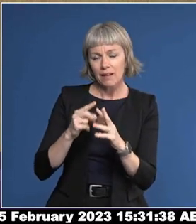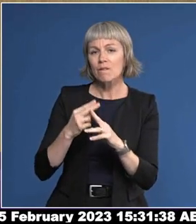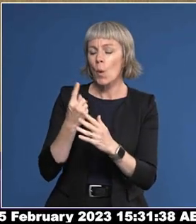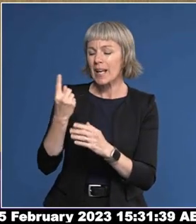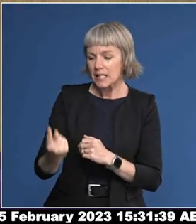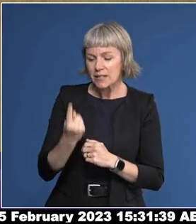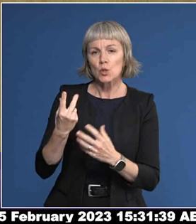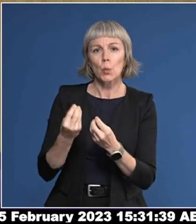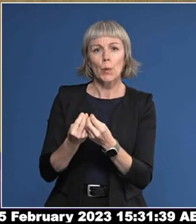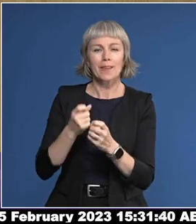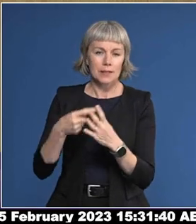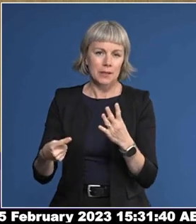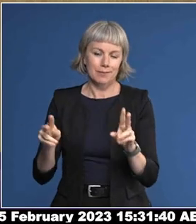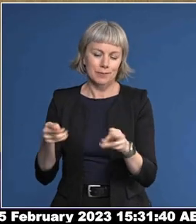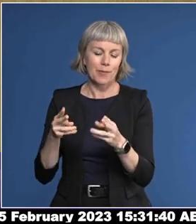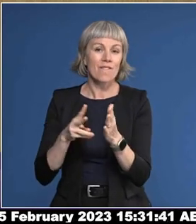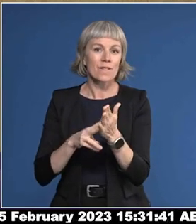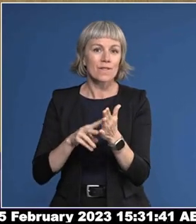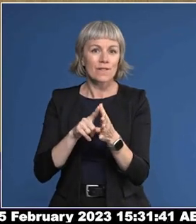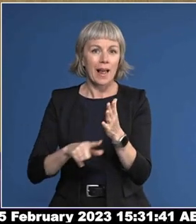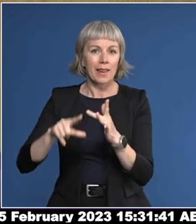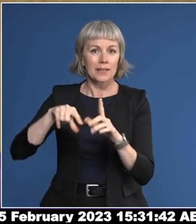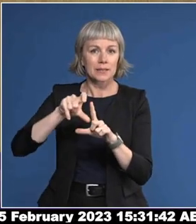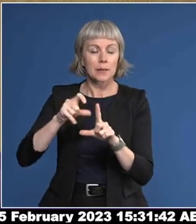We work together with a group called Beyond Edge, which is a theatrical group which